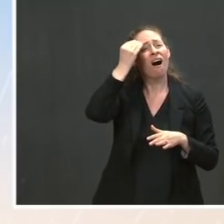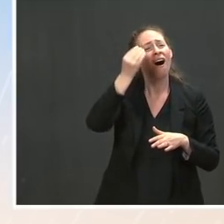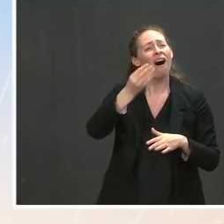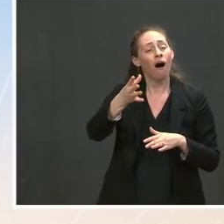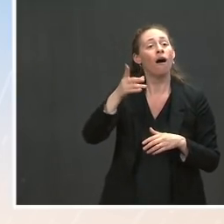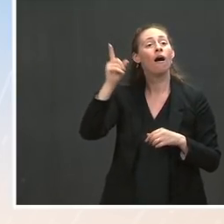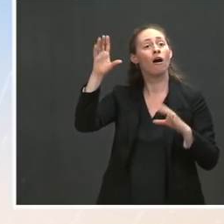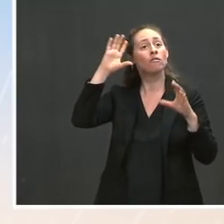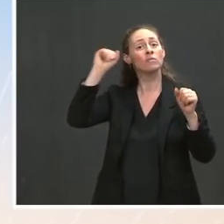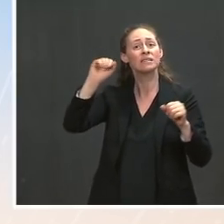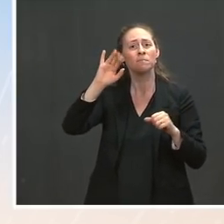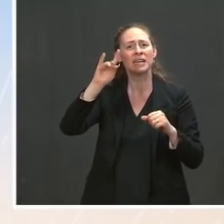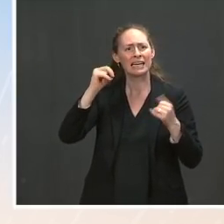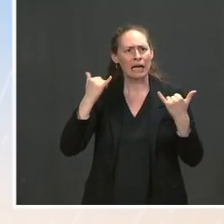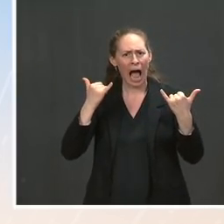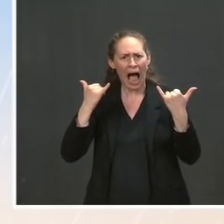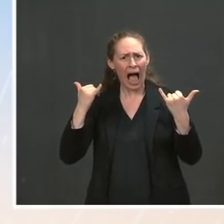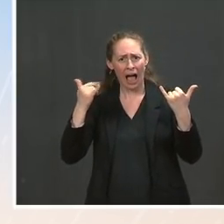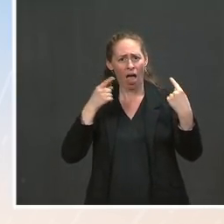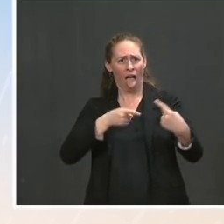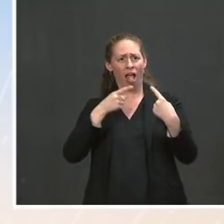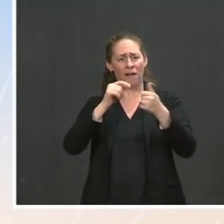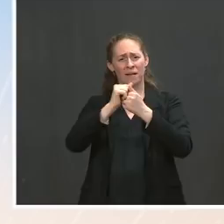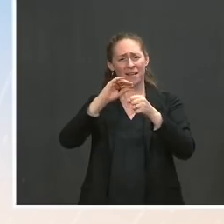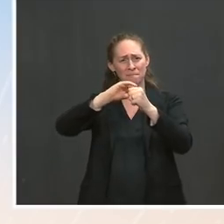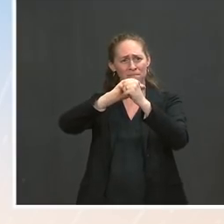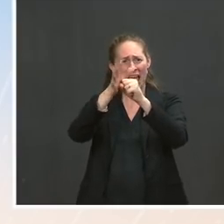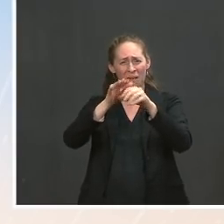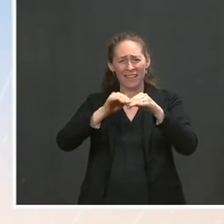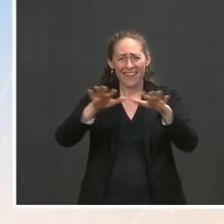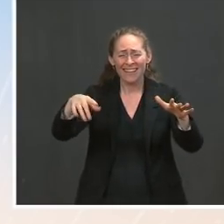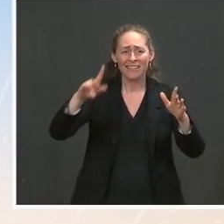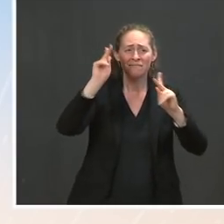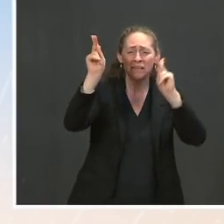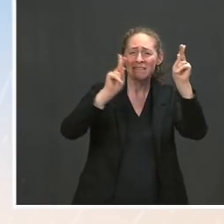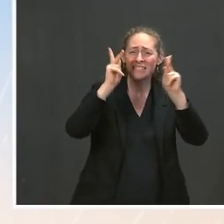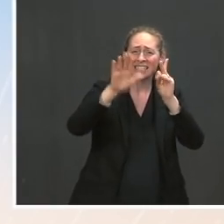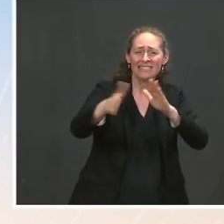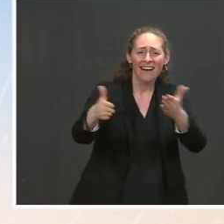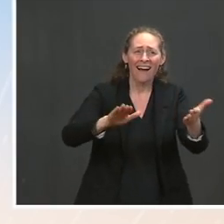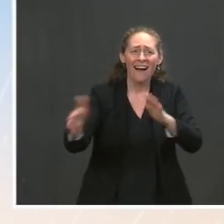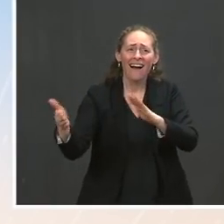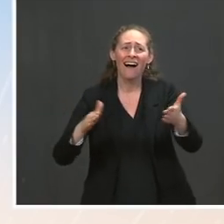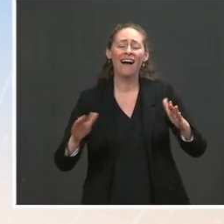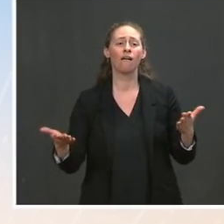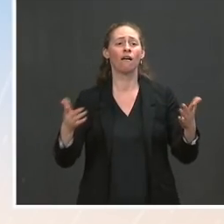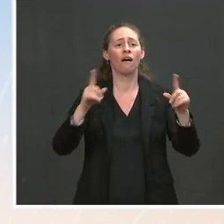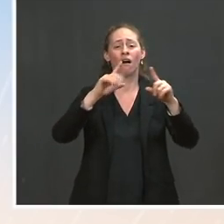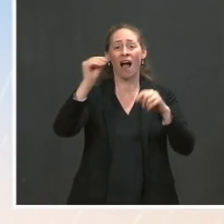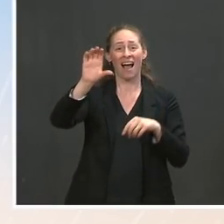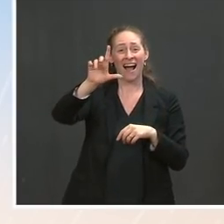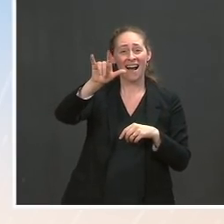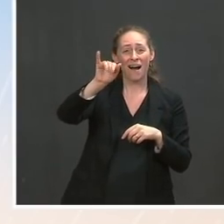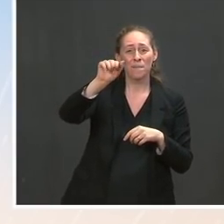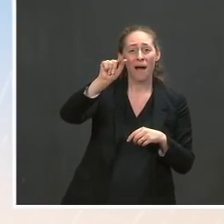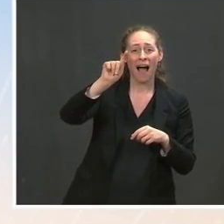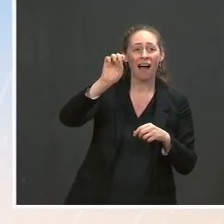10 million people out of work, racial injustice across the country, a climate crisis. So he's got a few things on his plate, but he is committed to personnel,